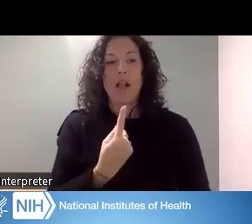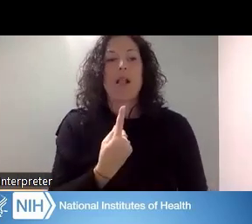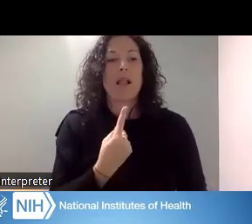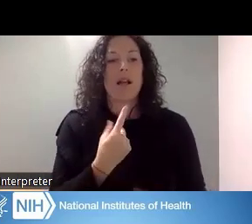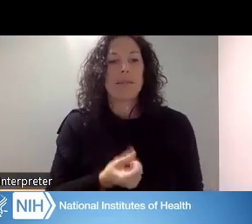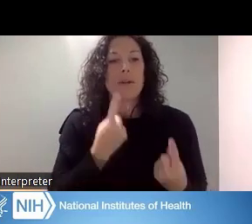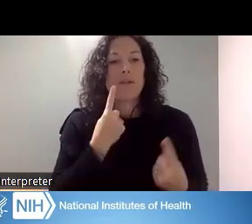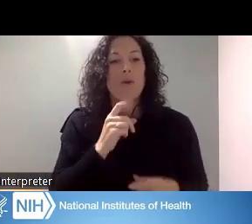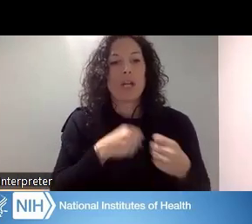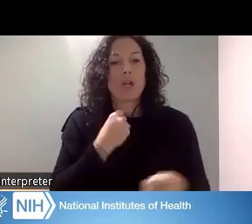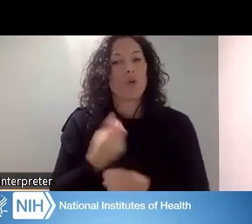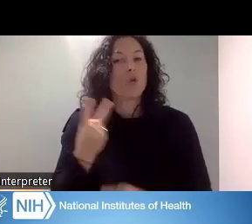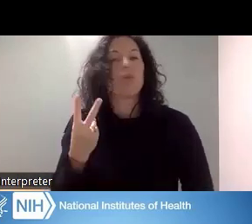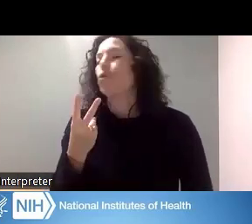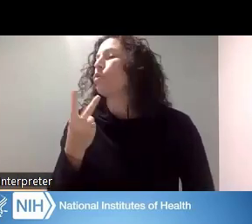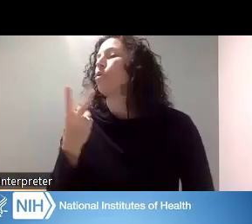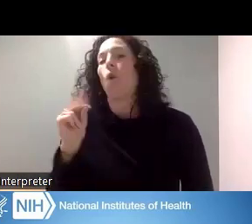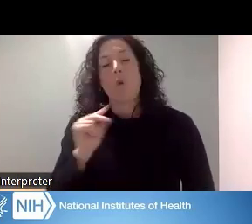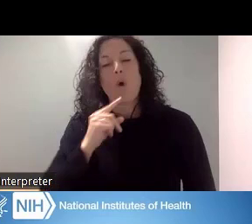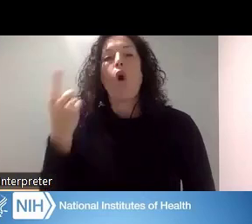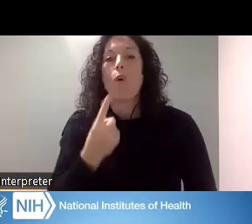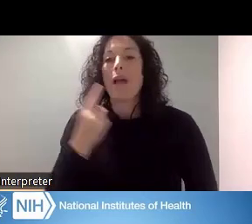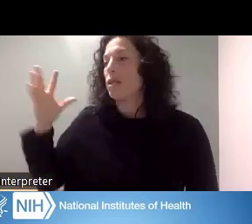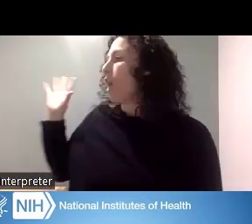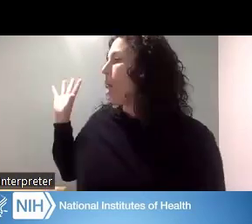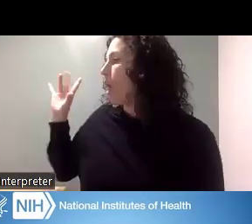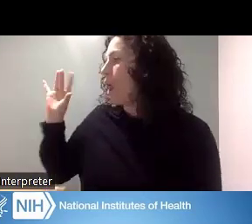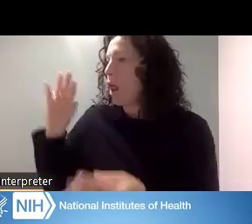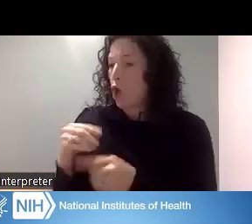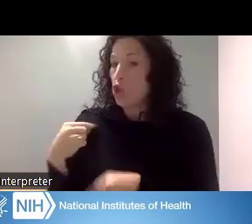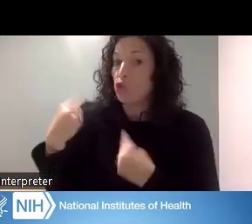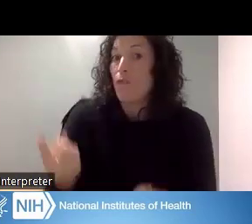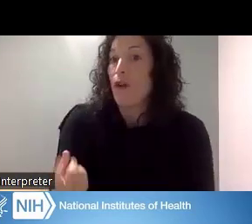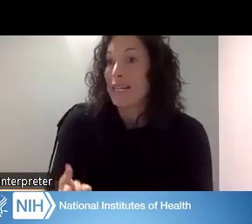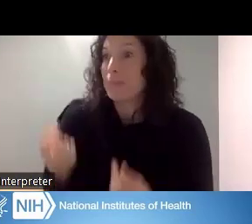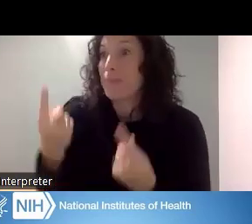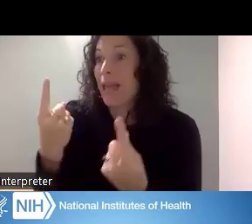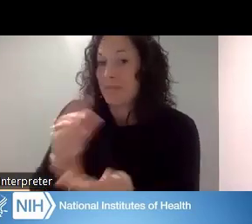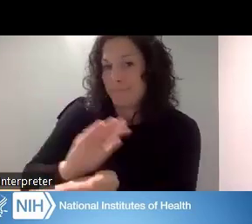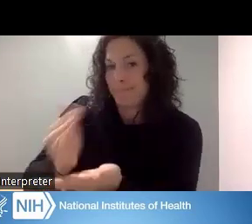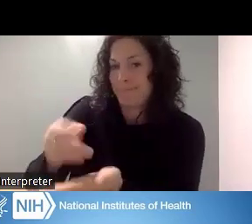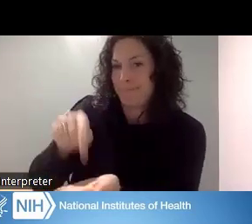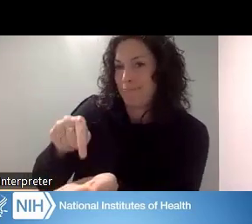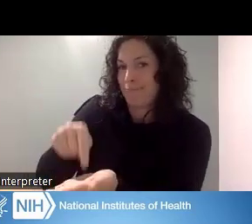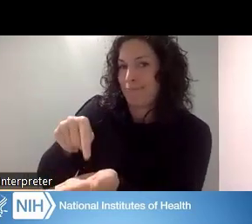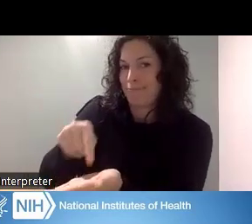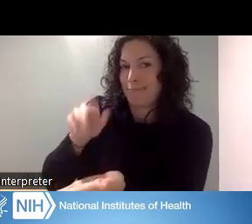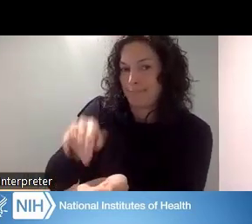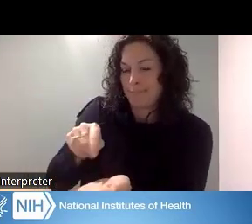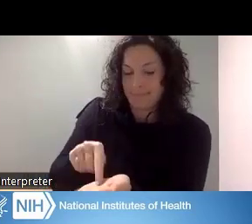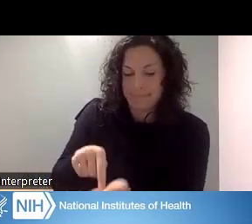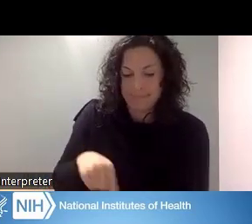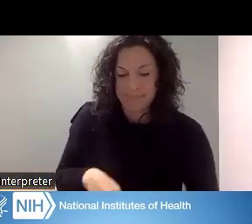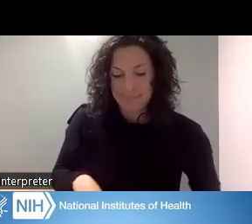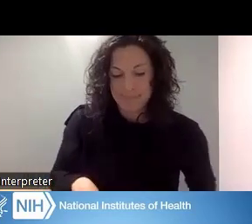It would always be cumulative for all years awarded just as field 10d would be a cumulative field